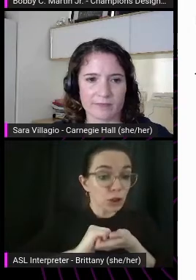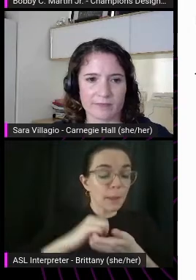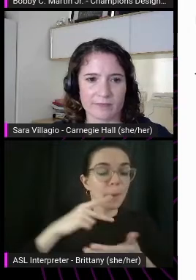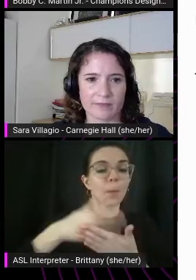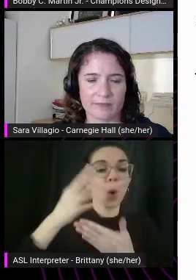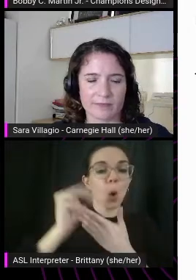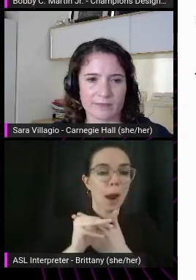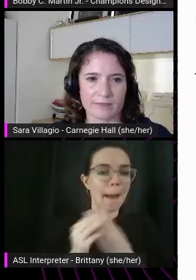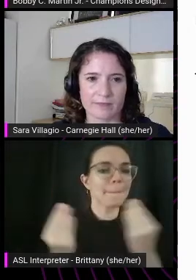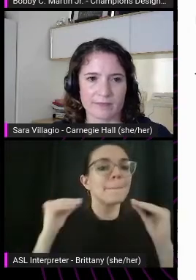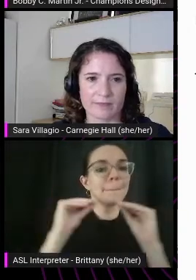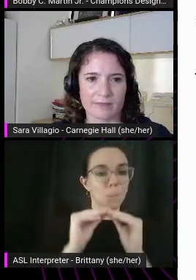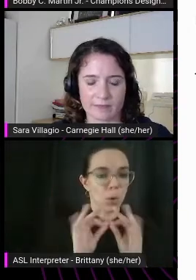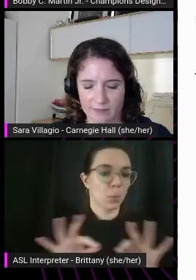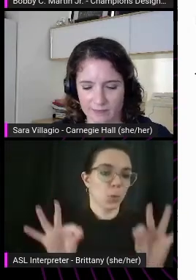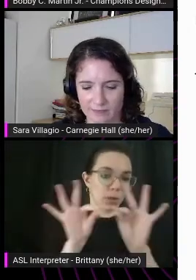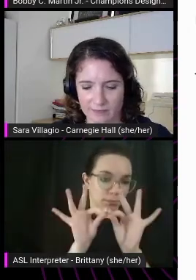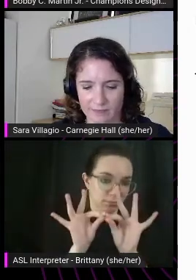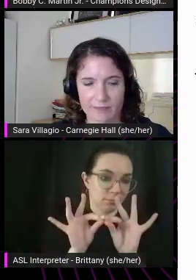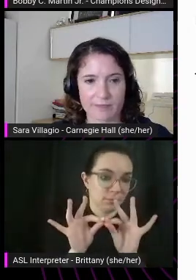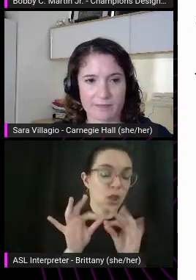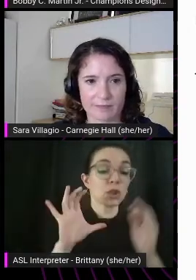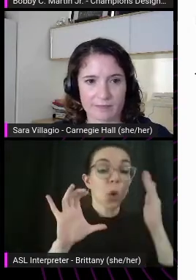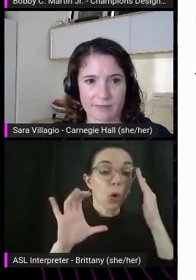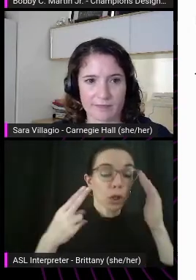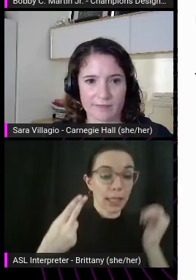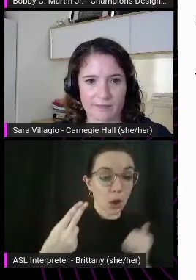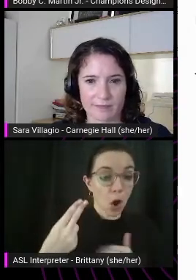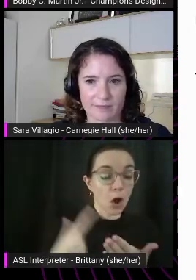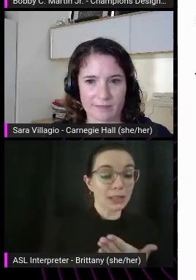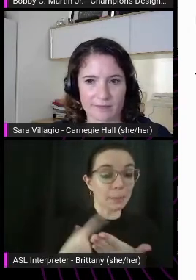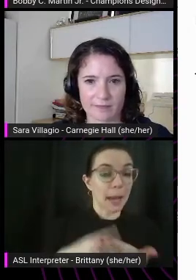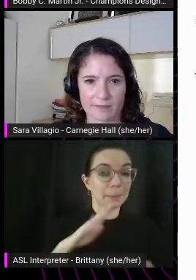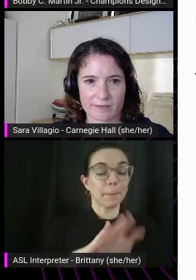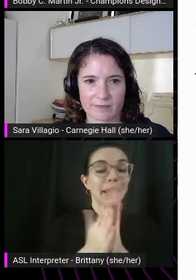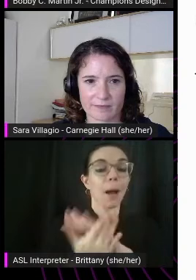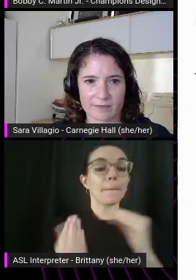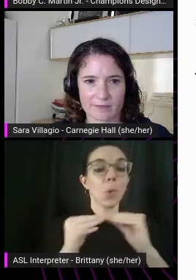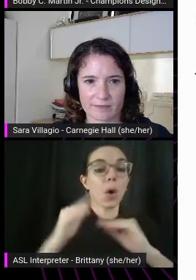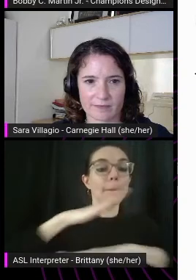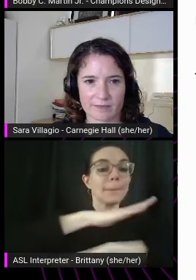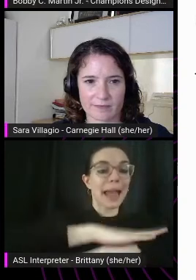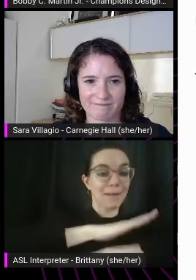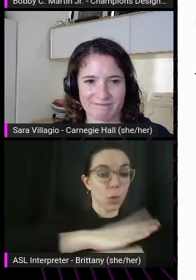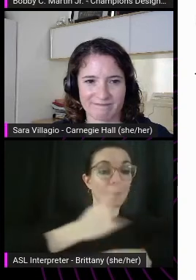And so, there's times when Carnegie Hall becomes more of the platform for those programs.